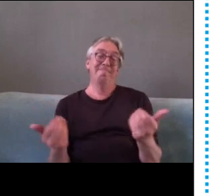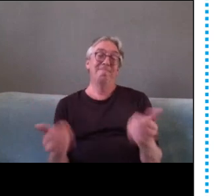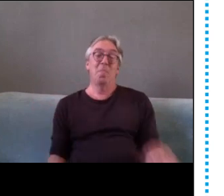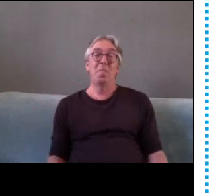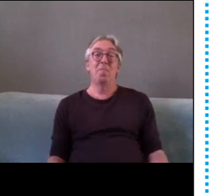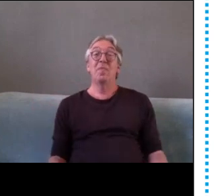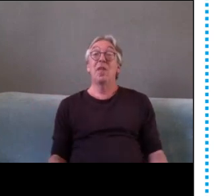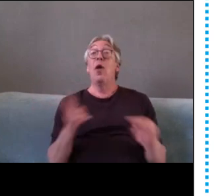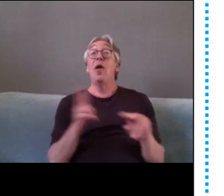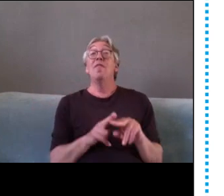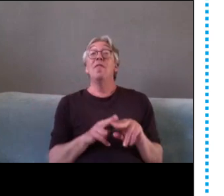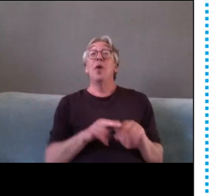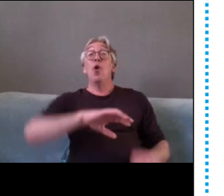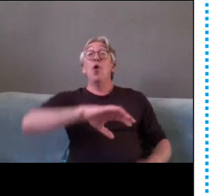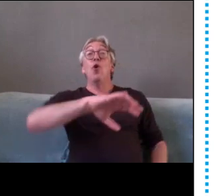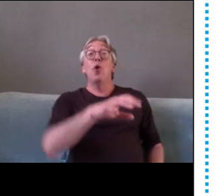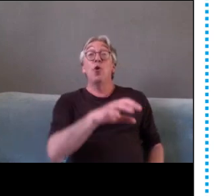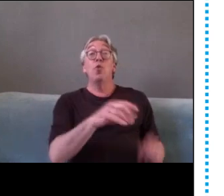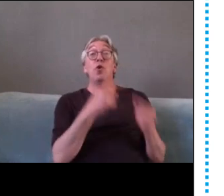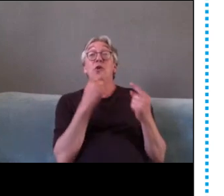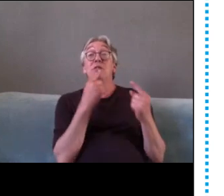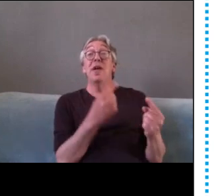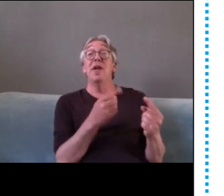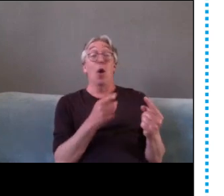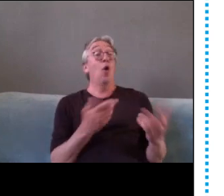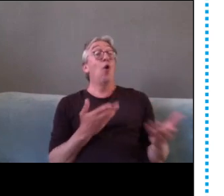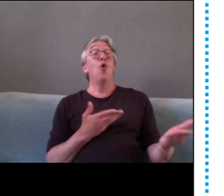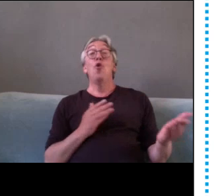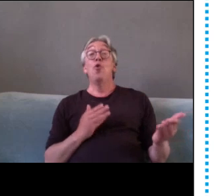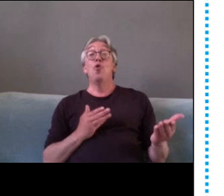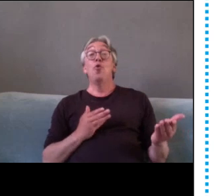or GoToMeeting for the relay service, as we're having today